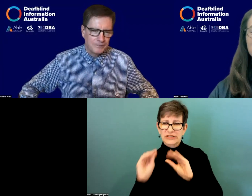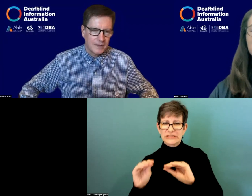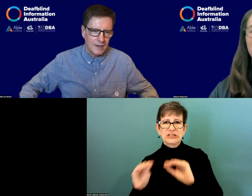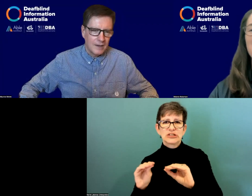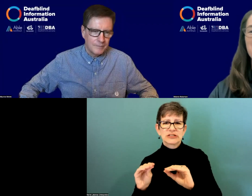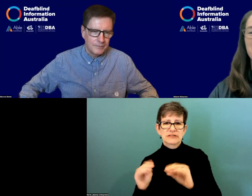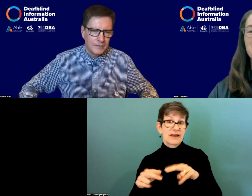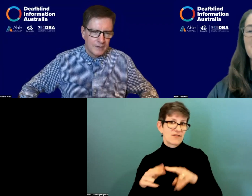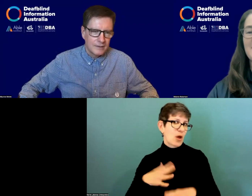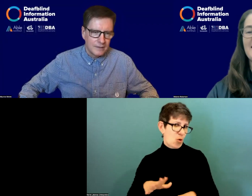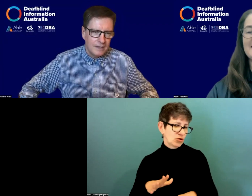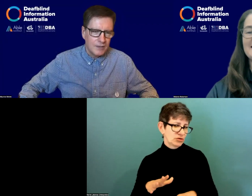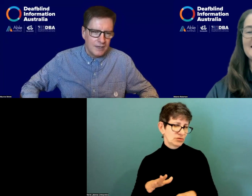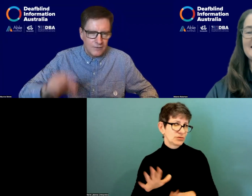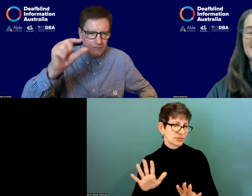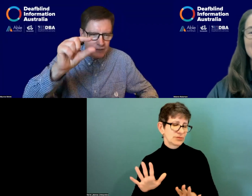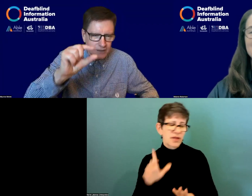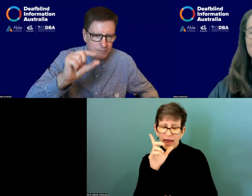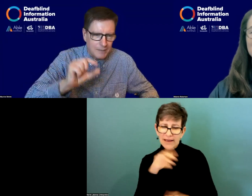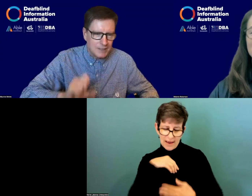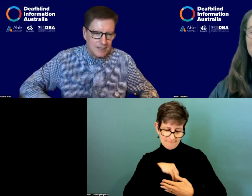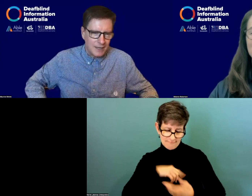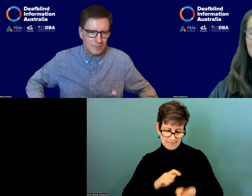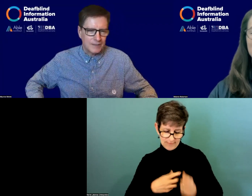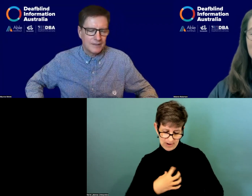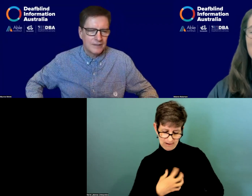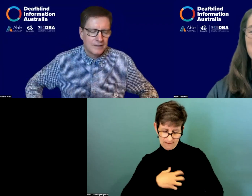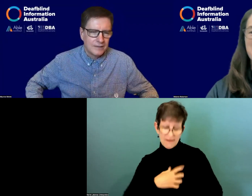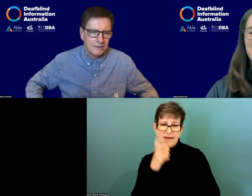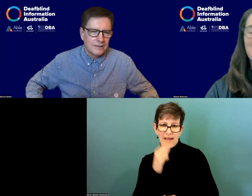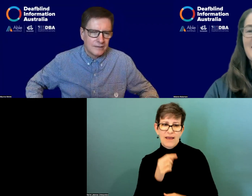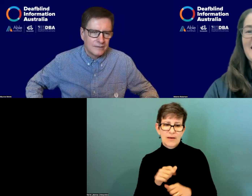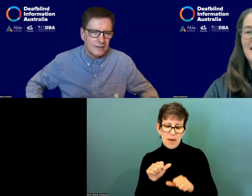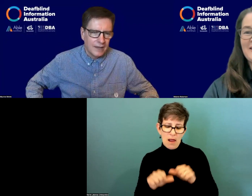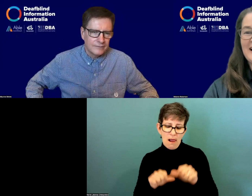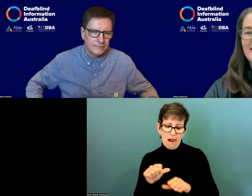Yeah. Even if it's just baby steps. Yeah. Yep.